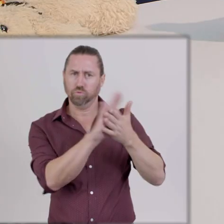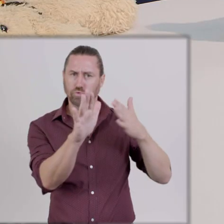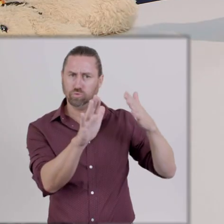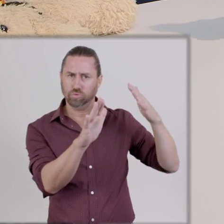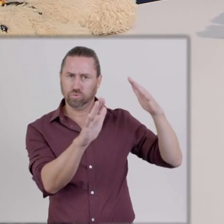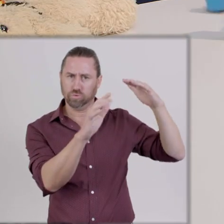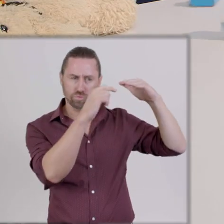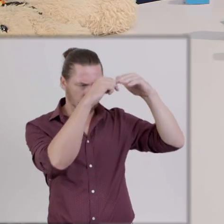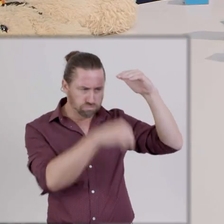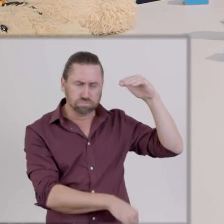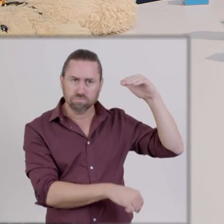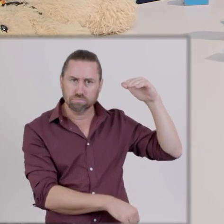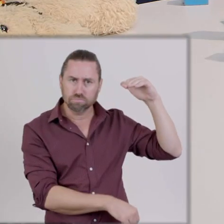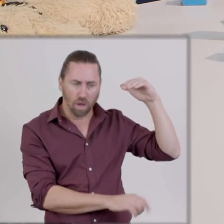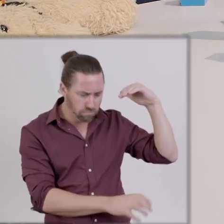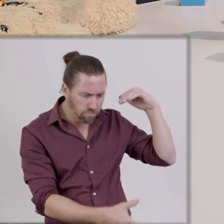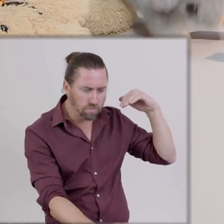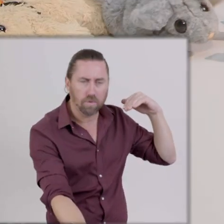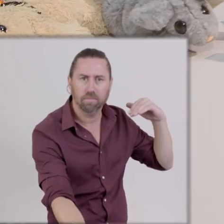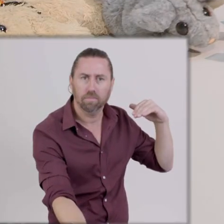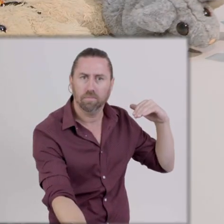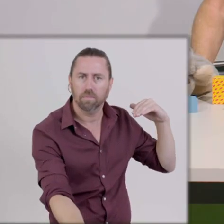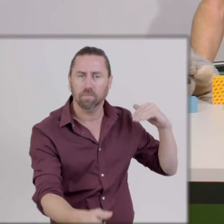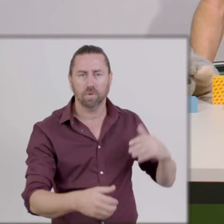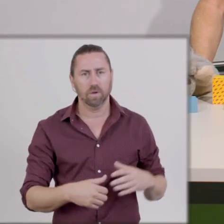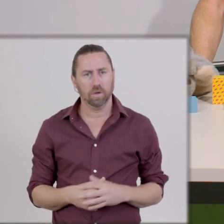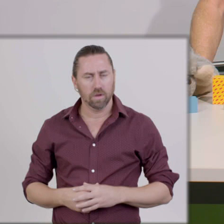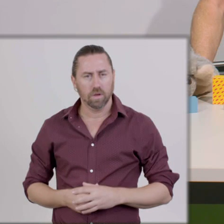[rattling] [bouncing]